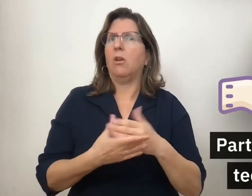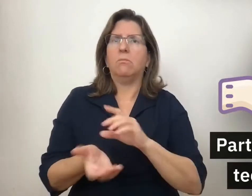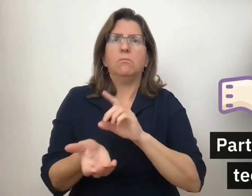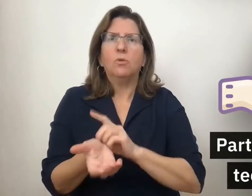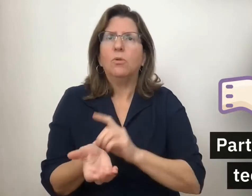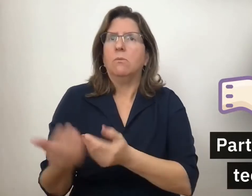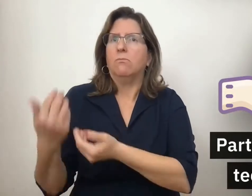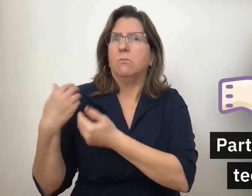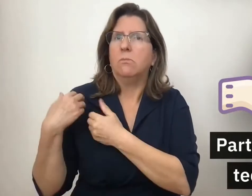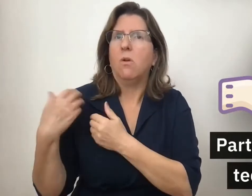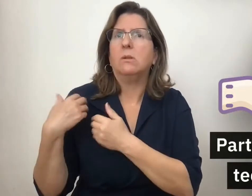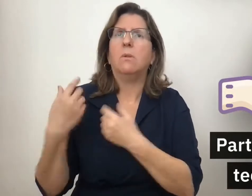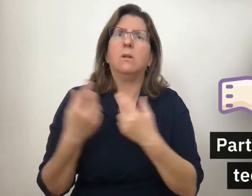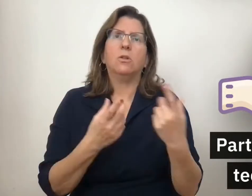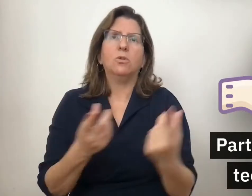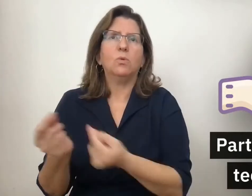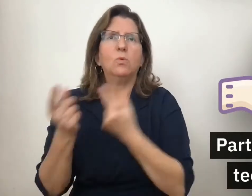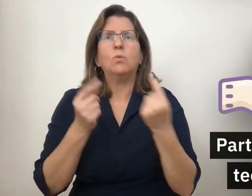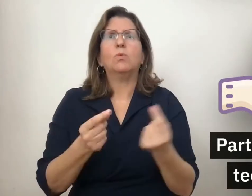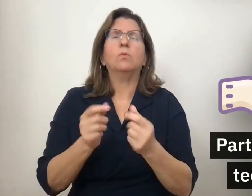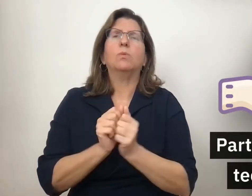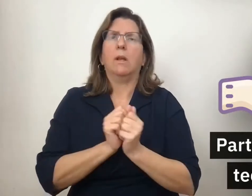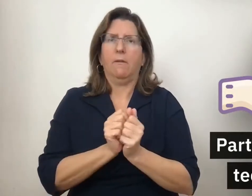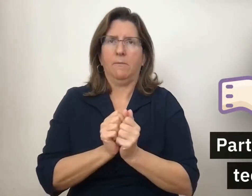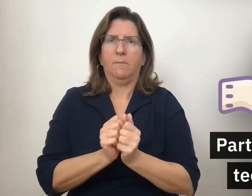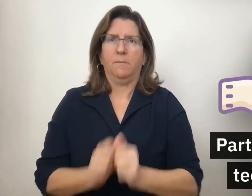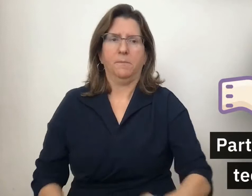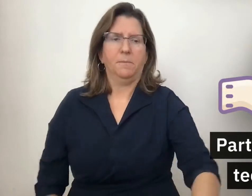Duties, responsibilities, and activities are done collaboratively.